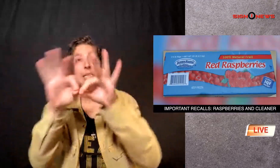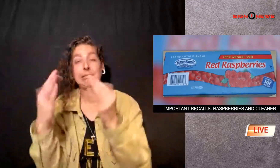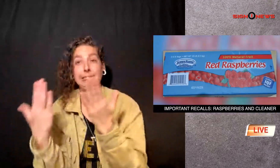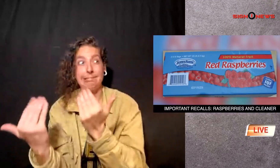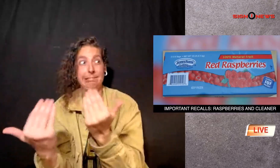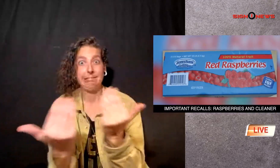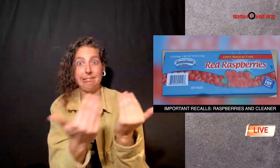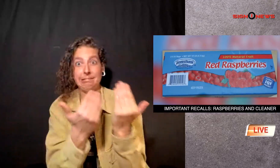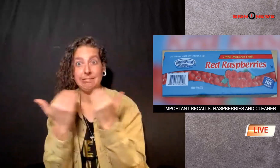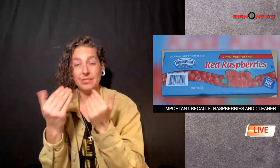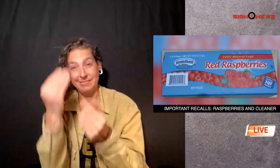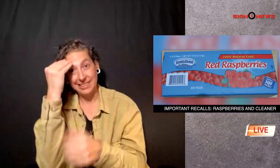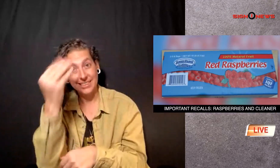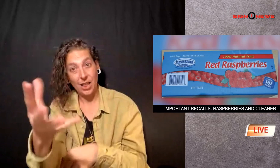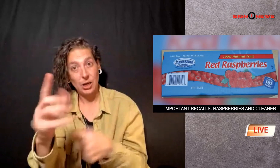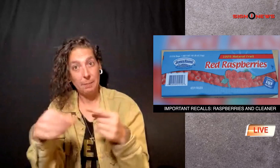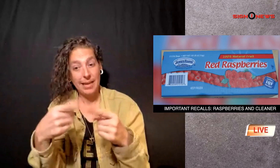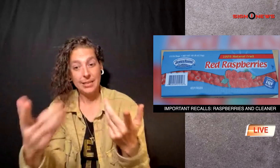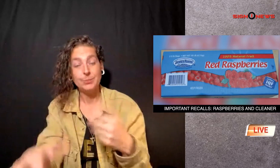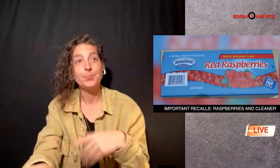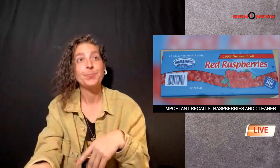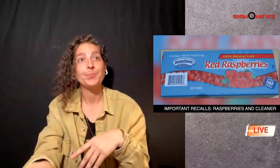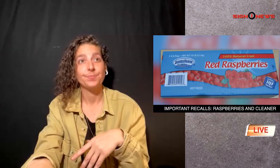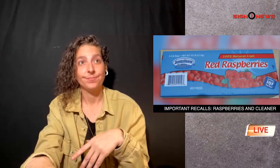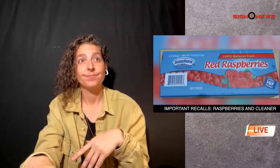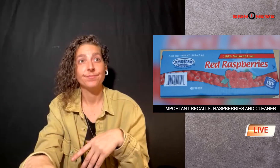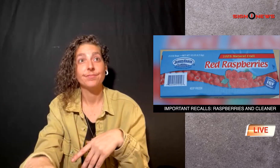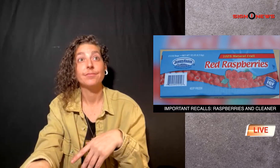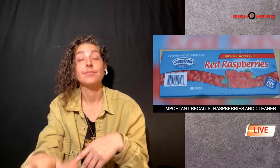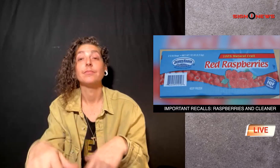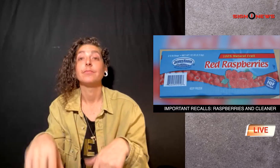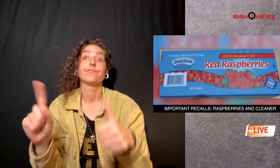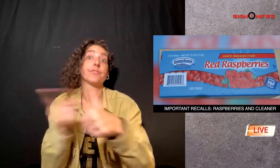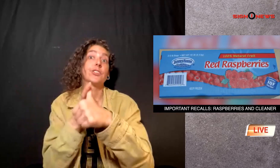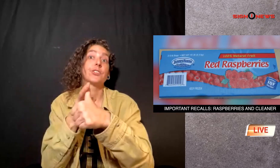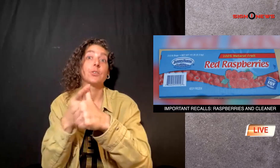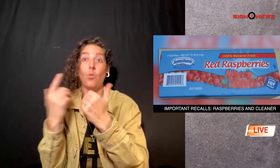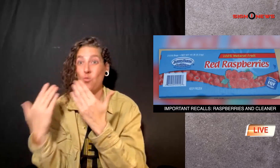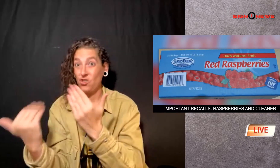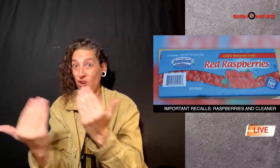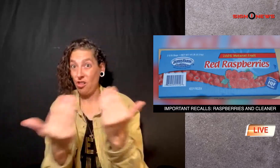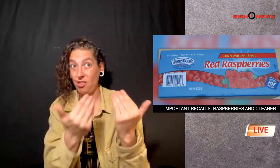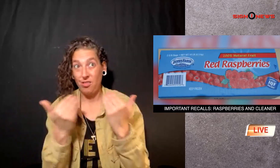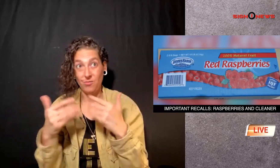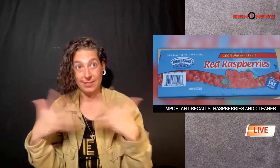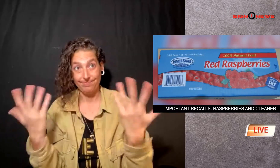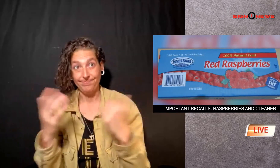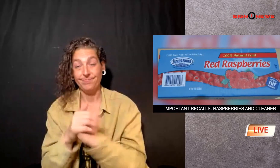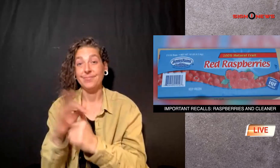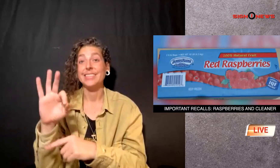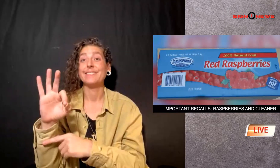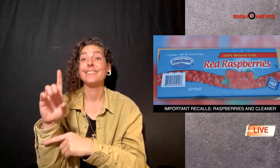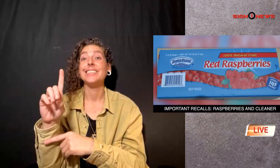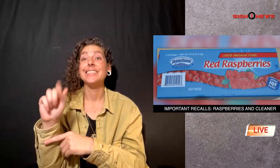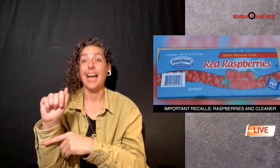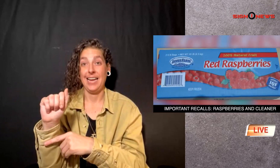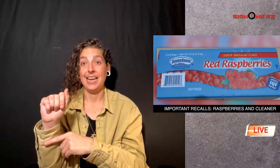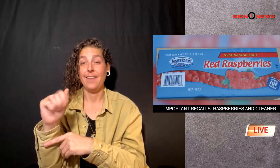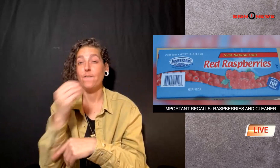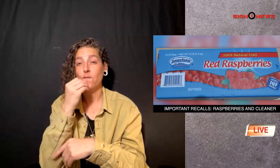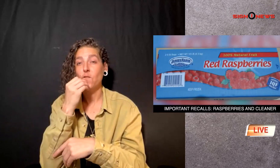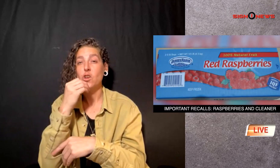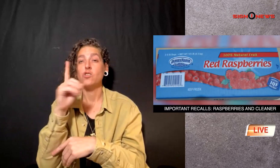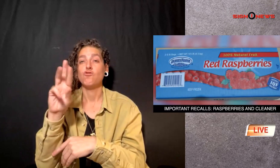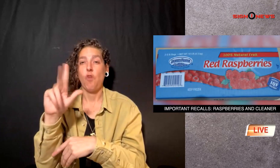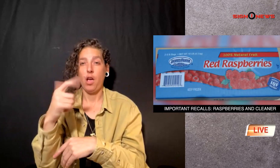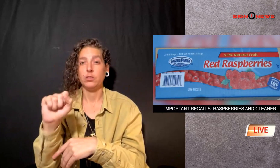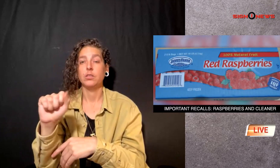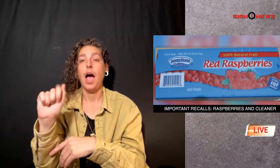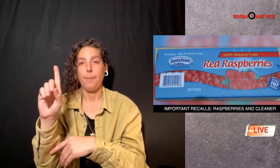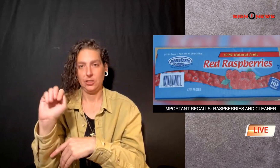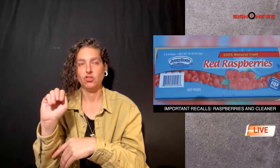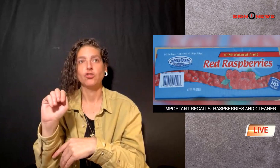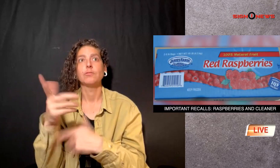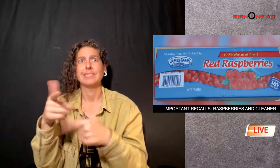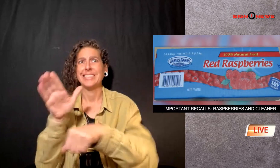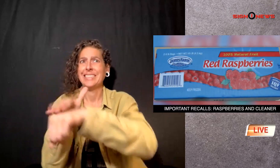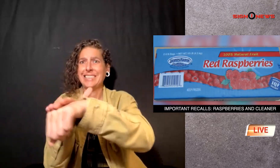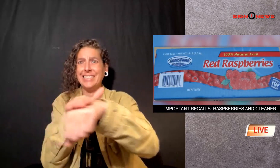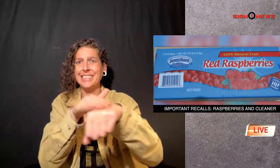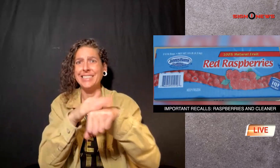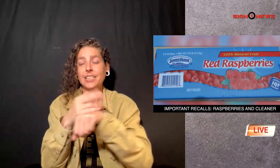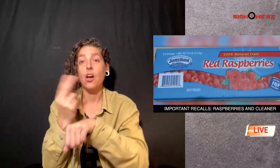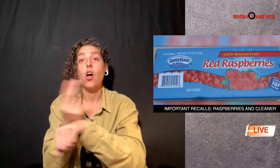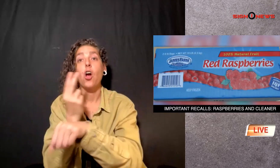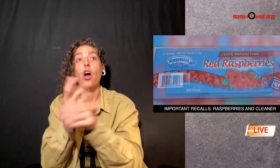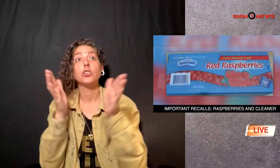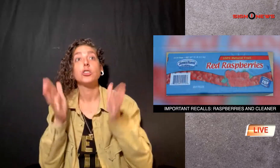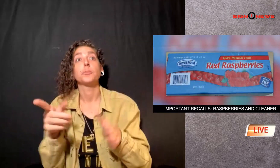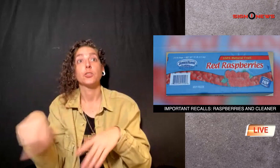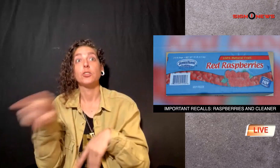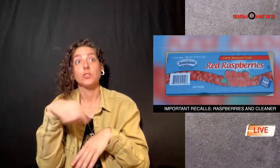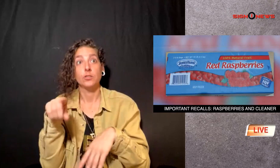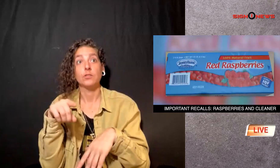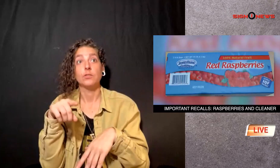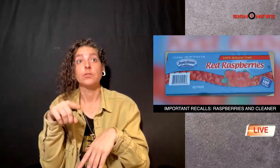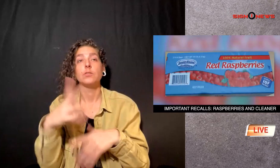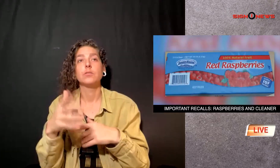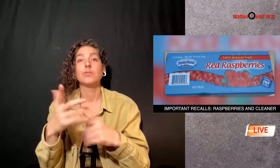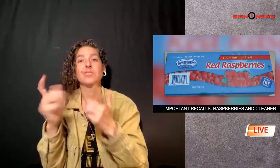tell you about recall number one the Food and Drug Administration is alerting consumers